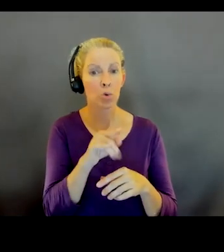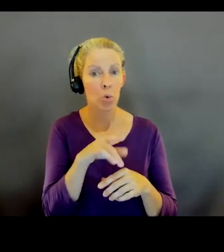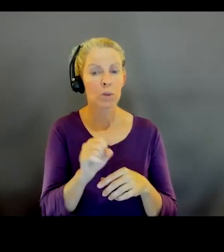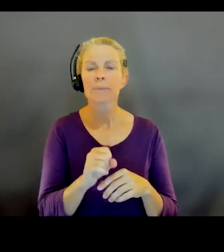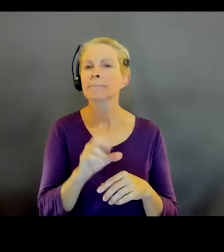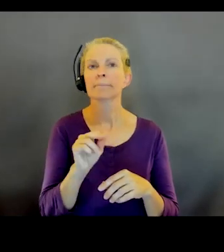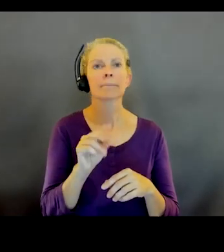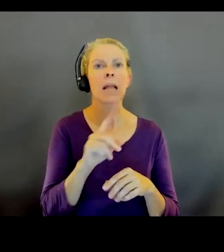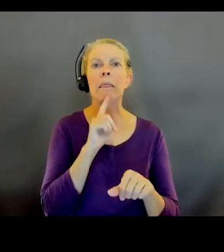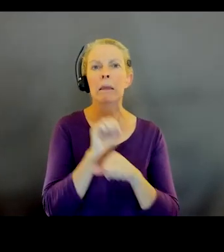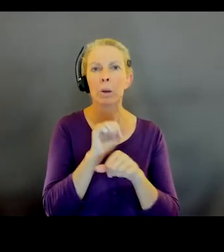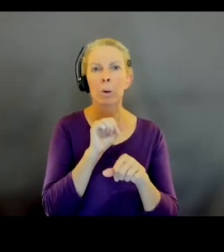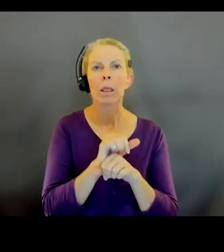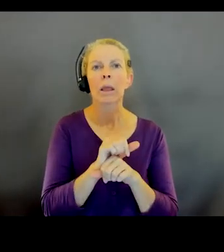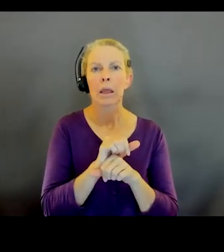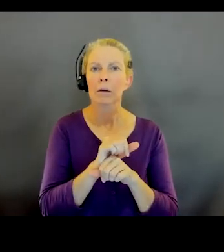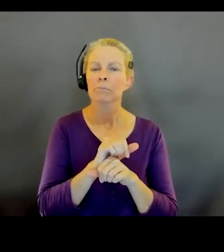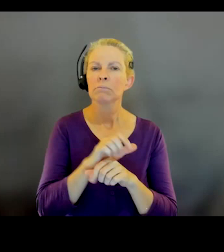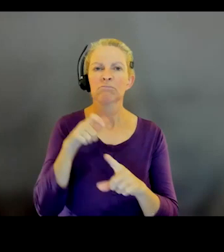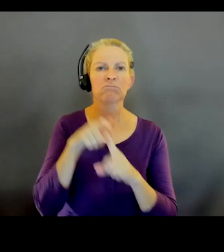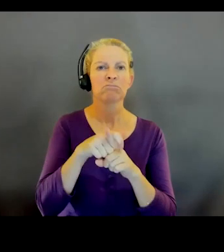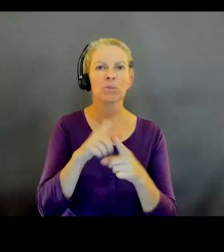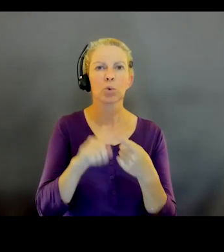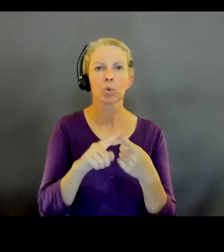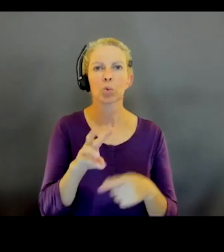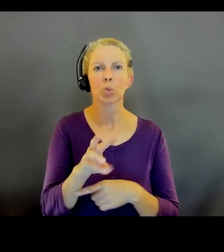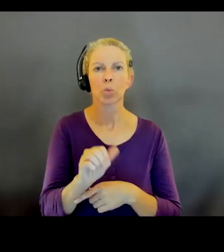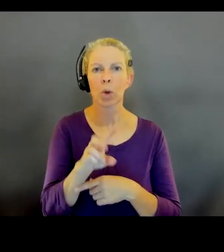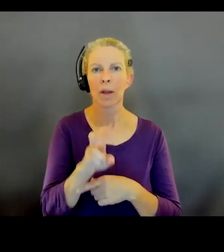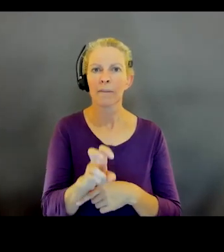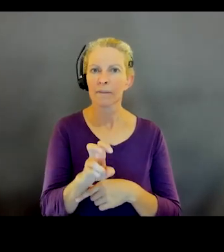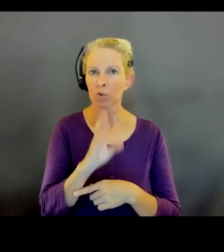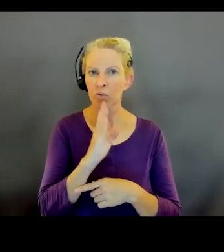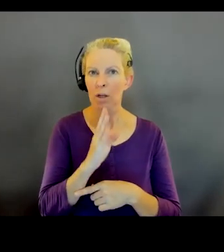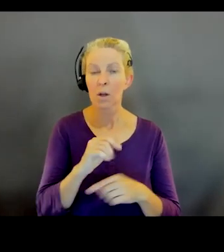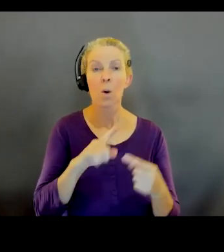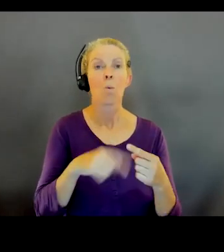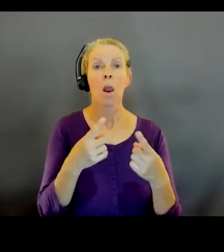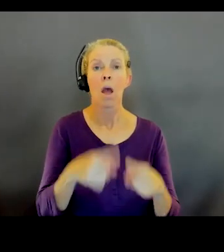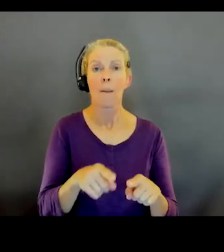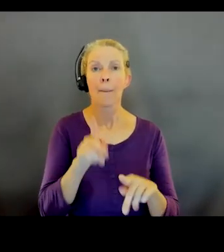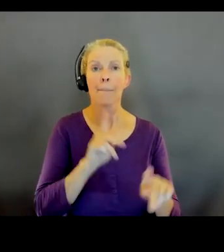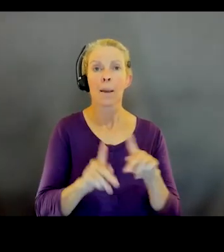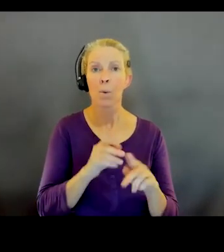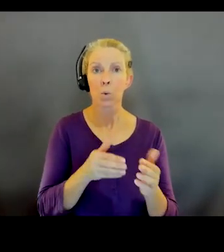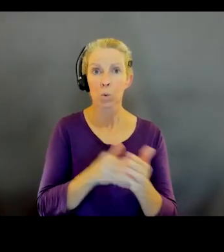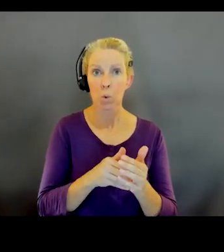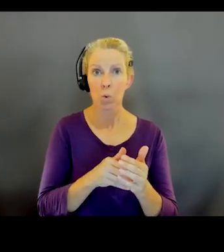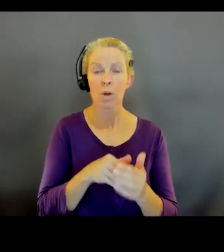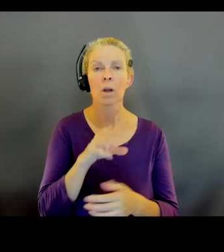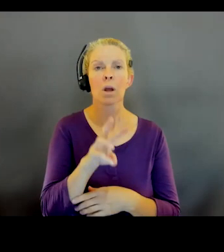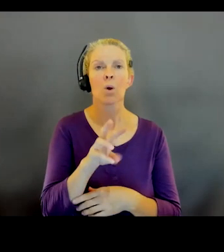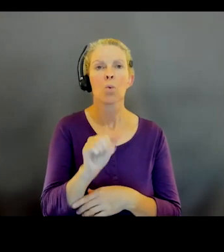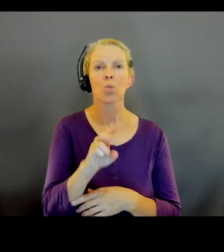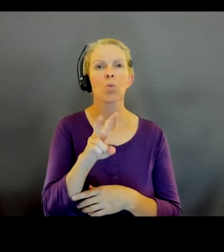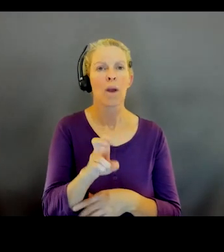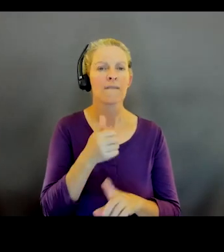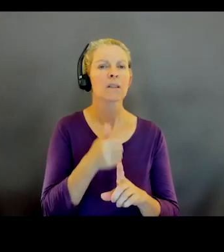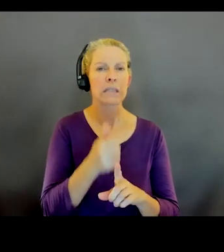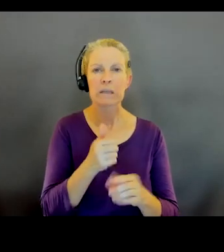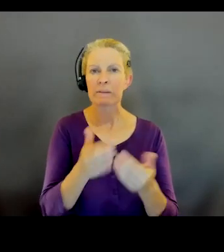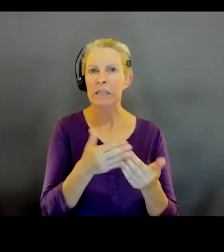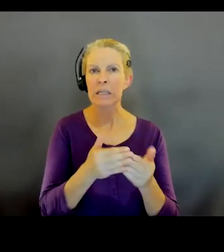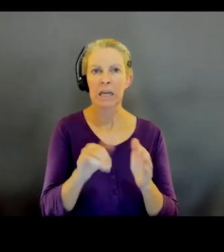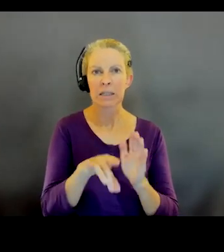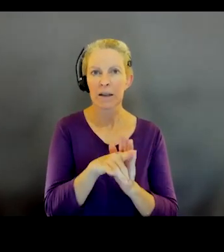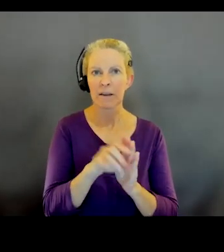opinion. When people are suing, WAVE is a super easy way to tell if there was a failure or not